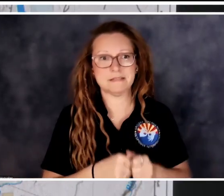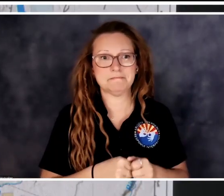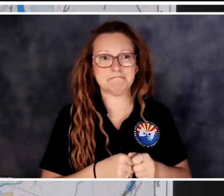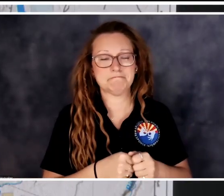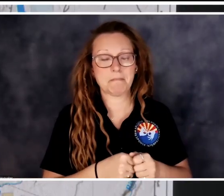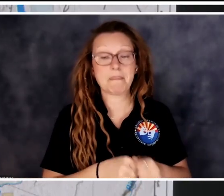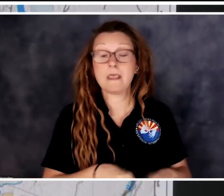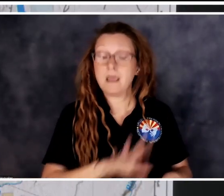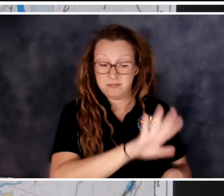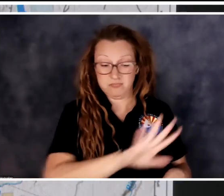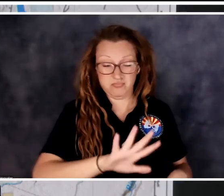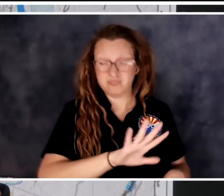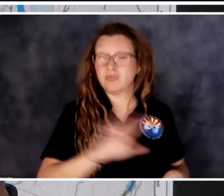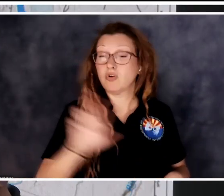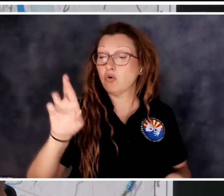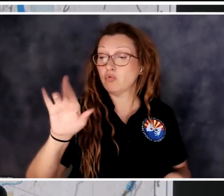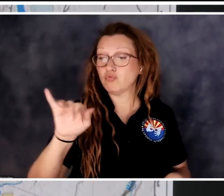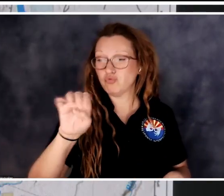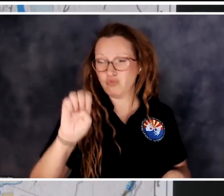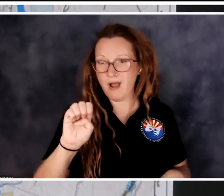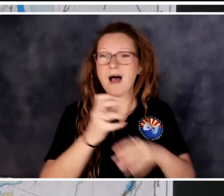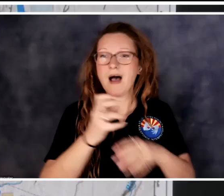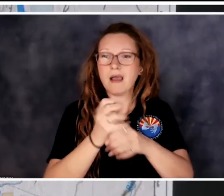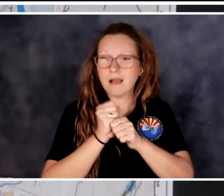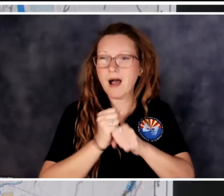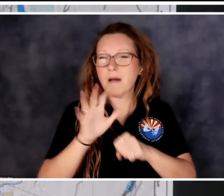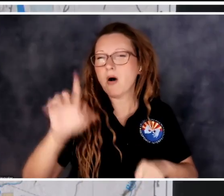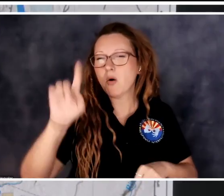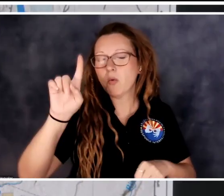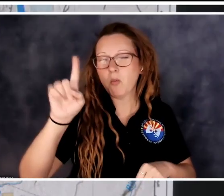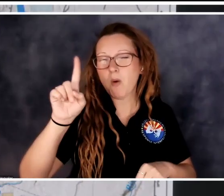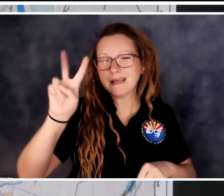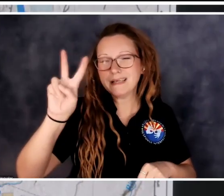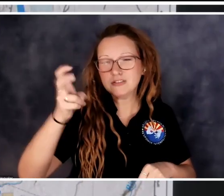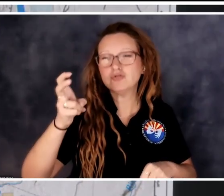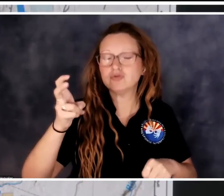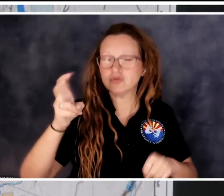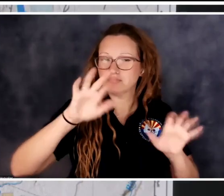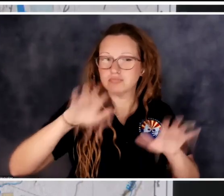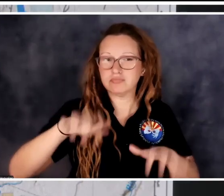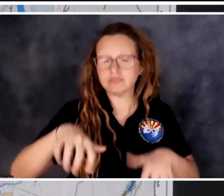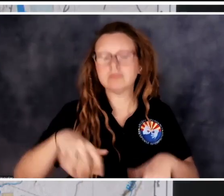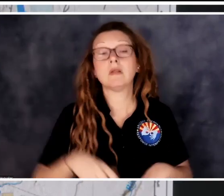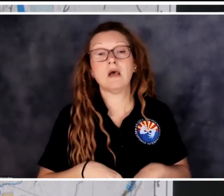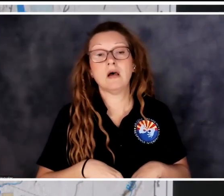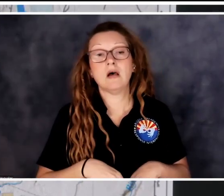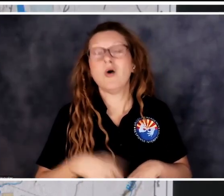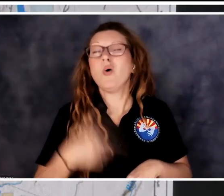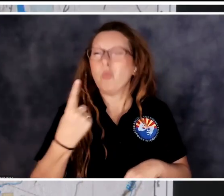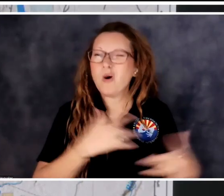Rye received around an inch of precip so that's good. We did get reports from our night operations.